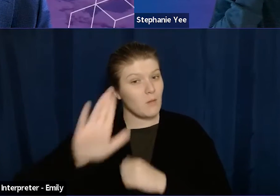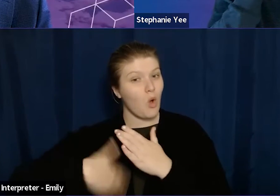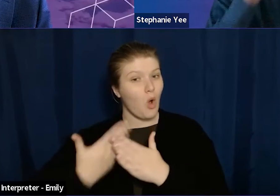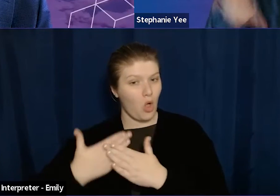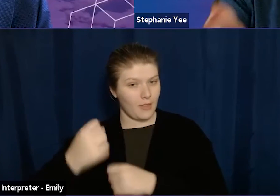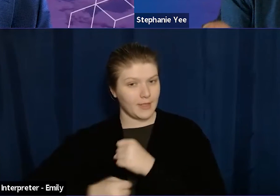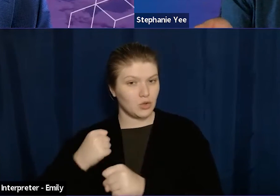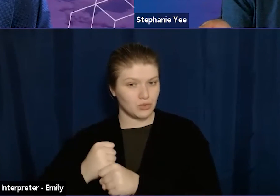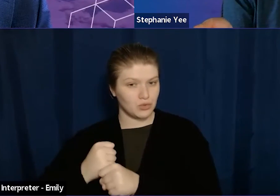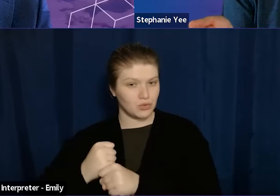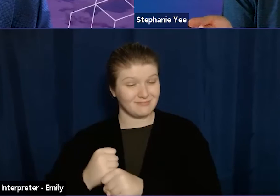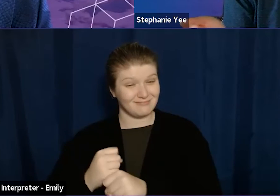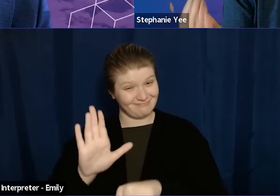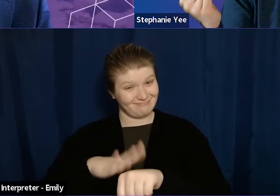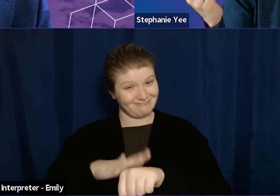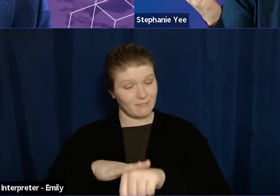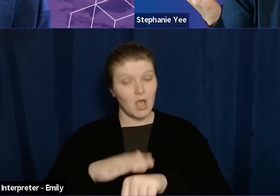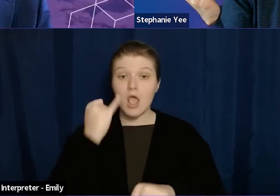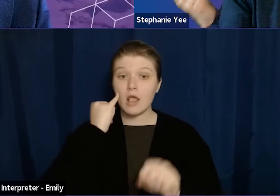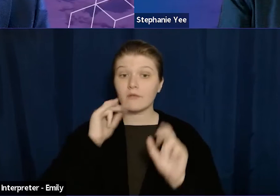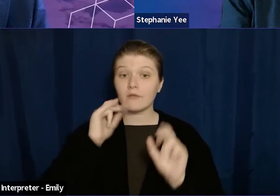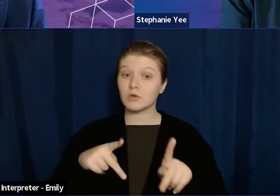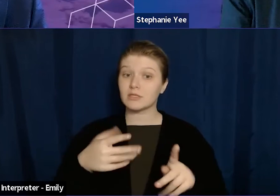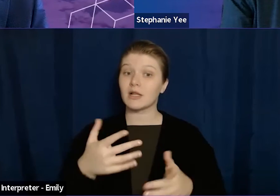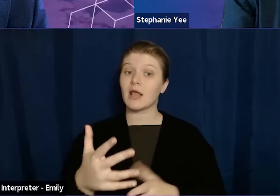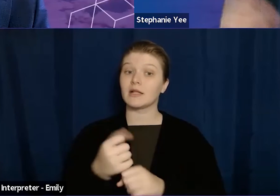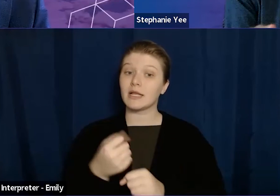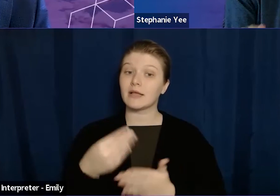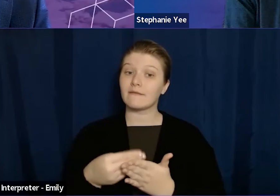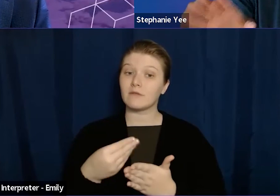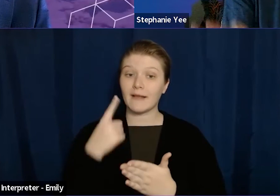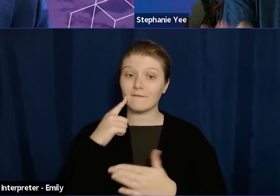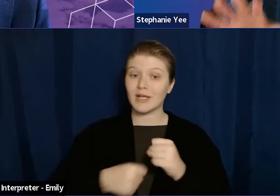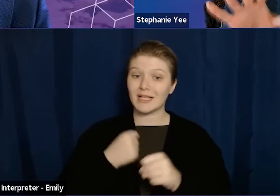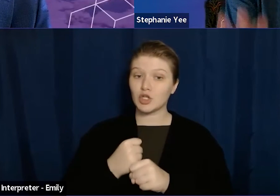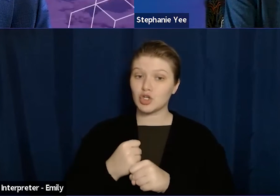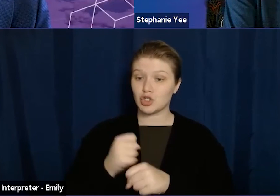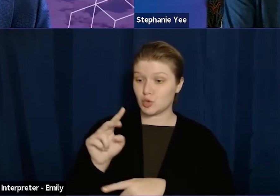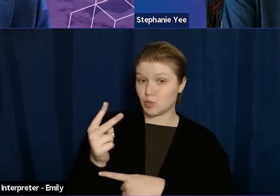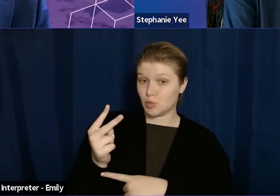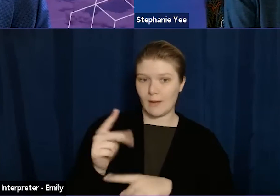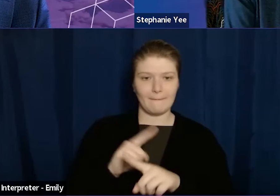If you have someone, for example, that's taking funding in year 2 but not year 1, we want the name to still be there.